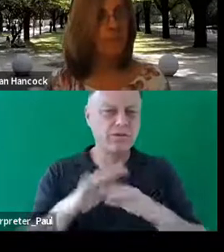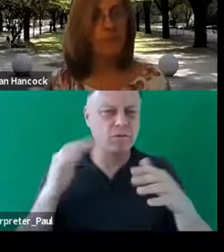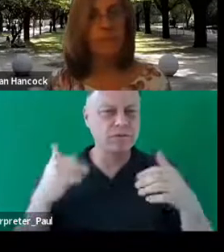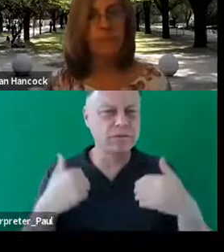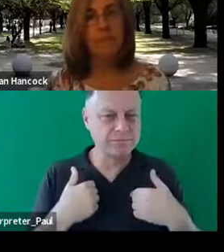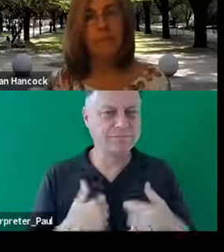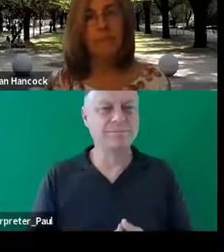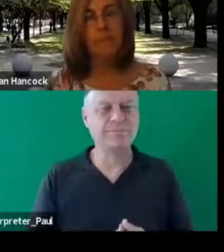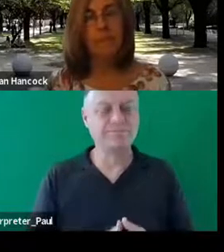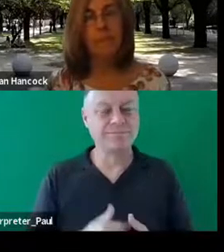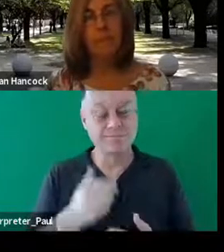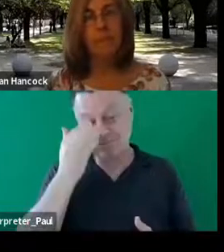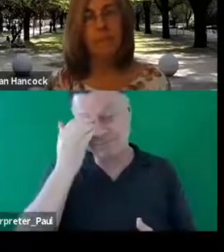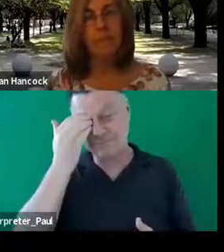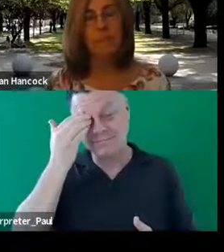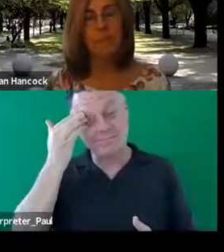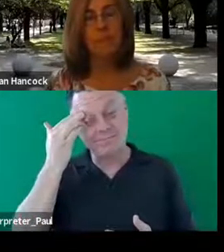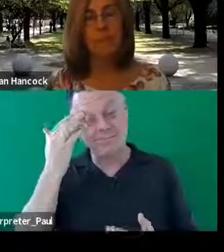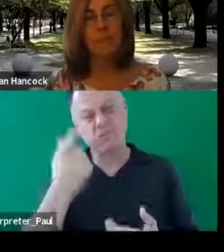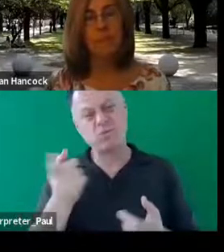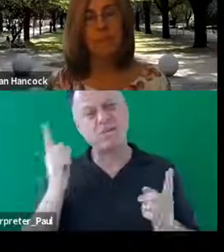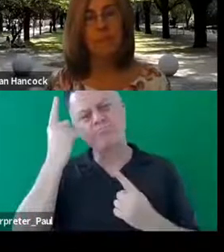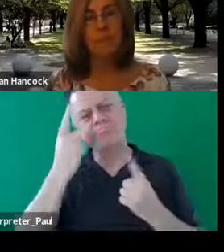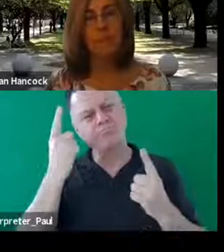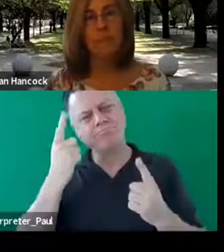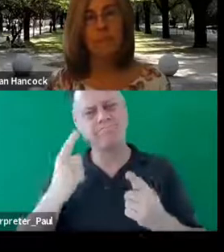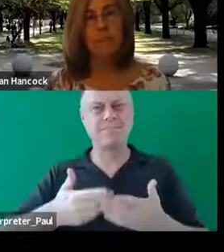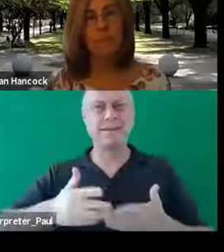We were looking at a way to kind of make the university more inclusive,